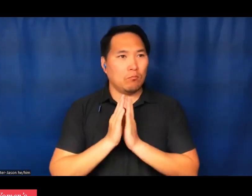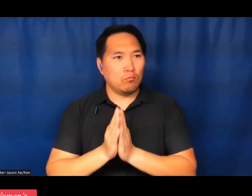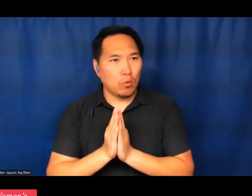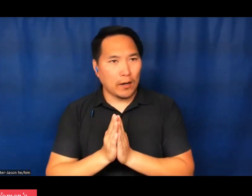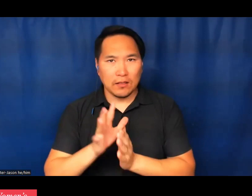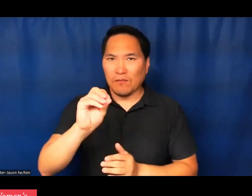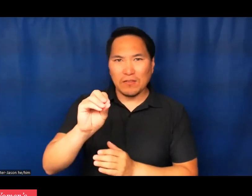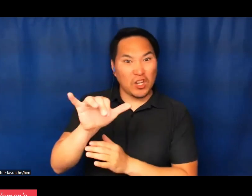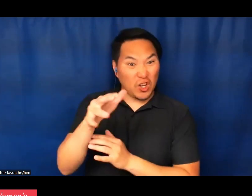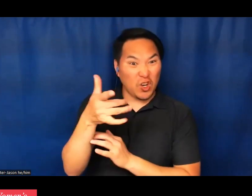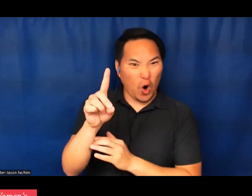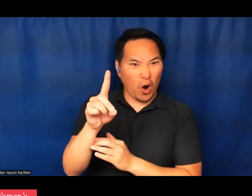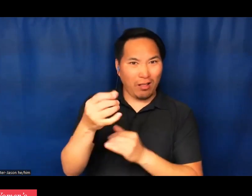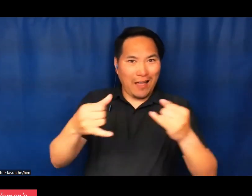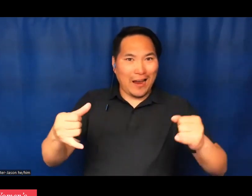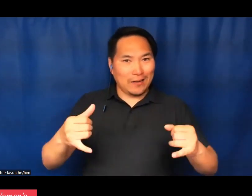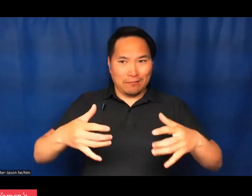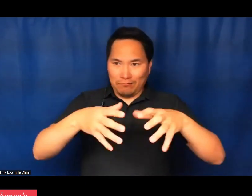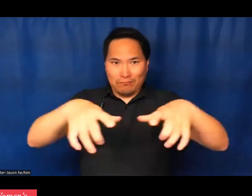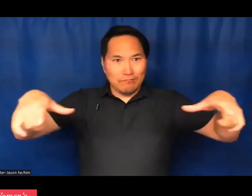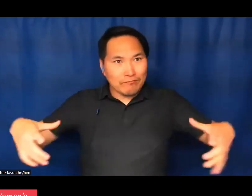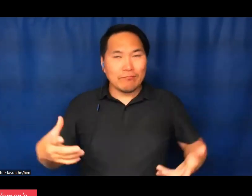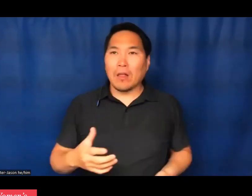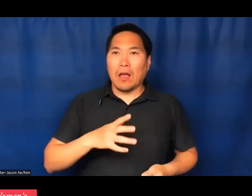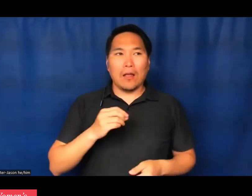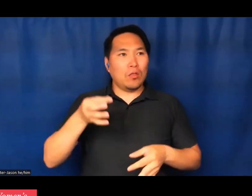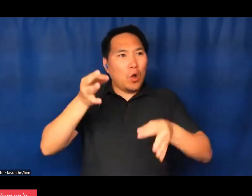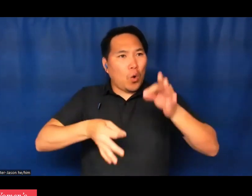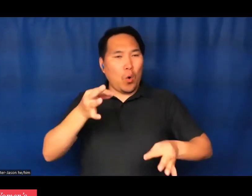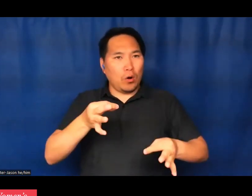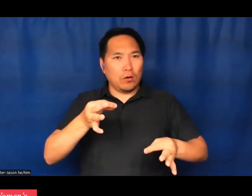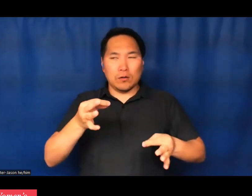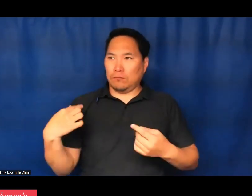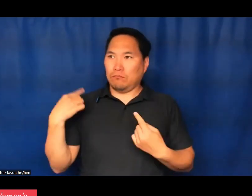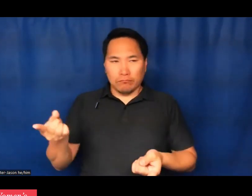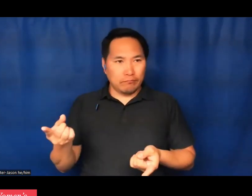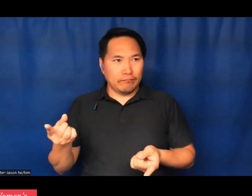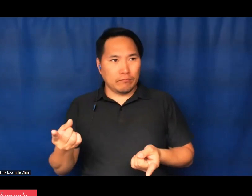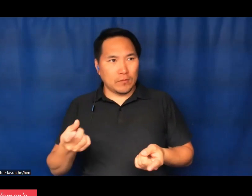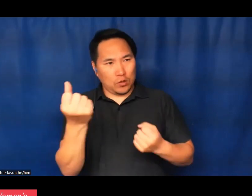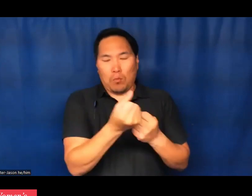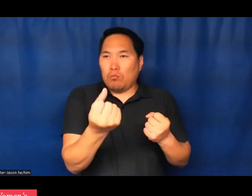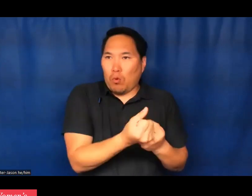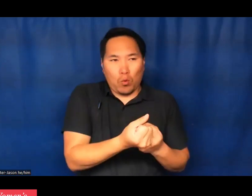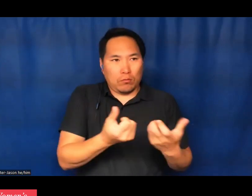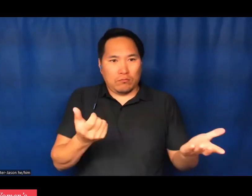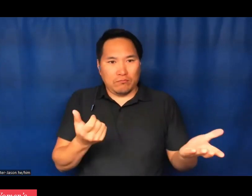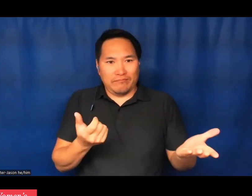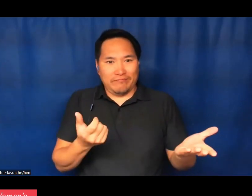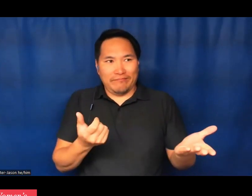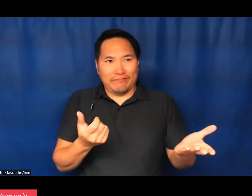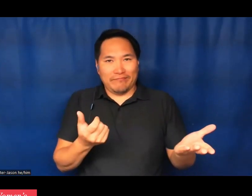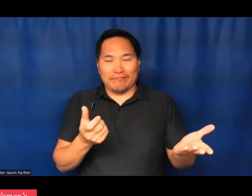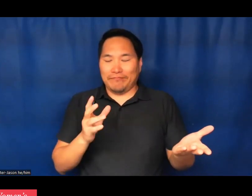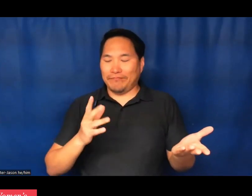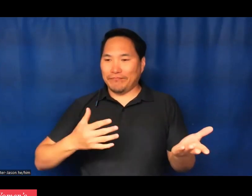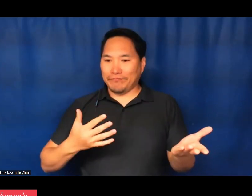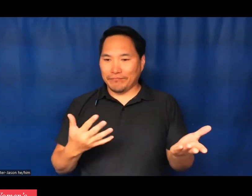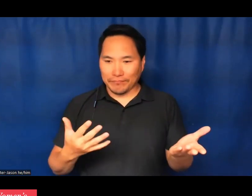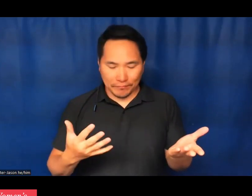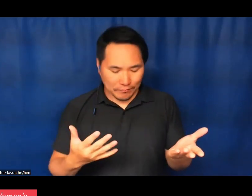yard line and court's decision with respect to funding and the requirement that if the